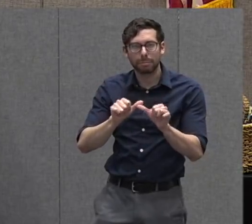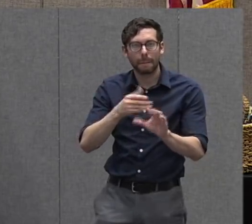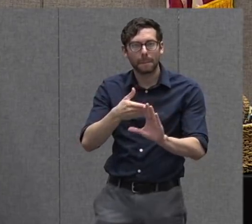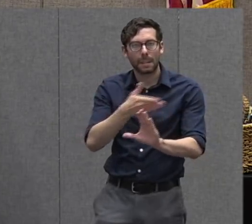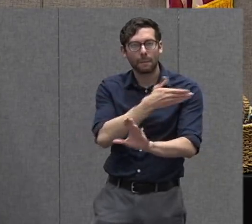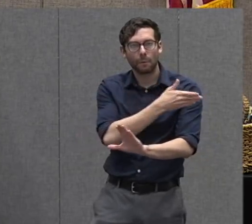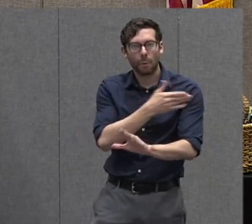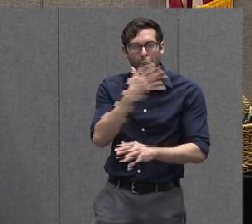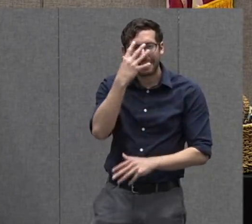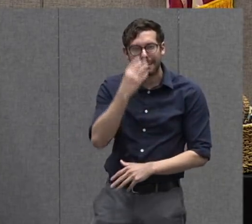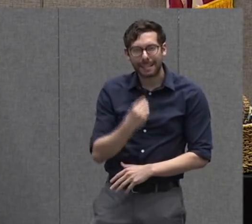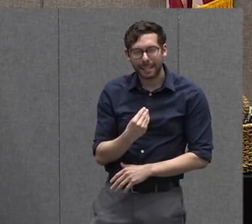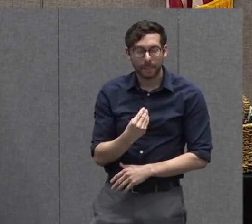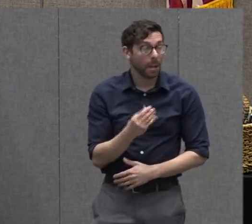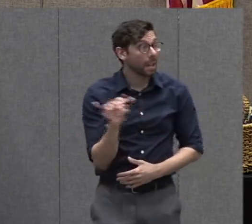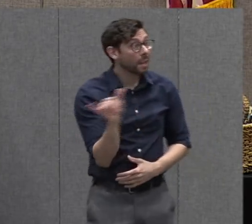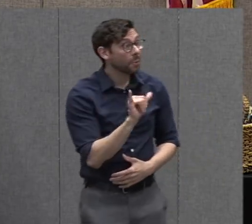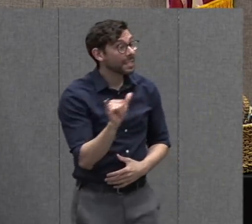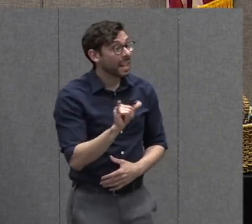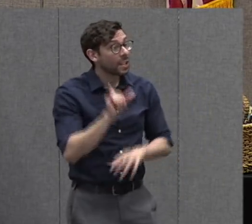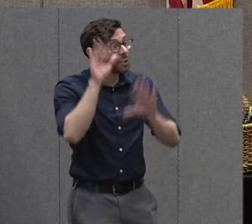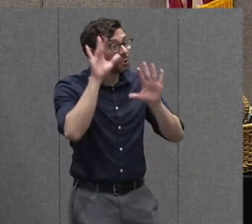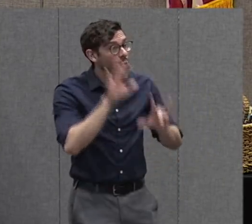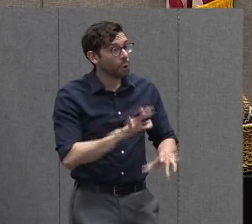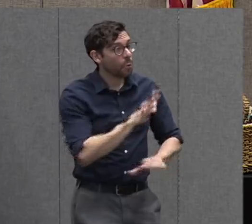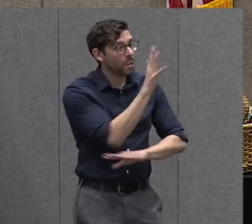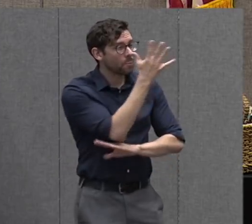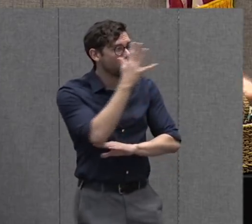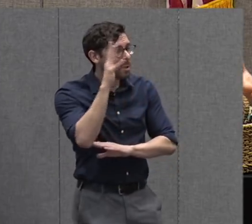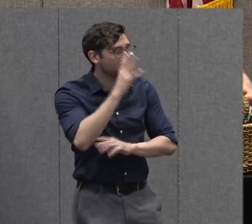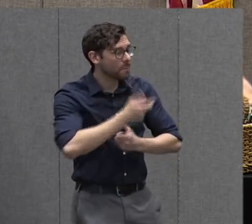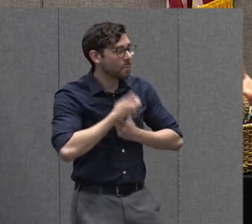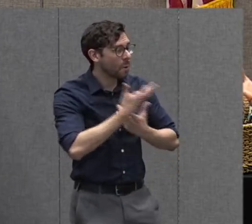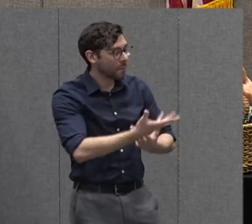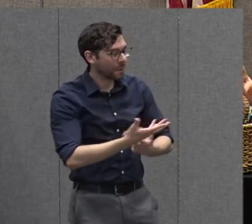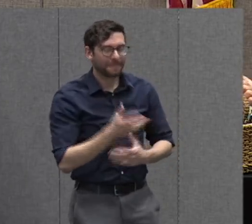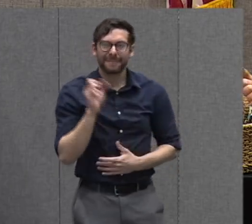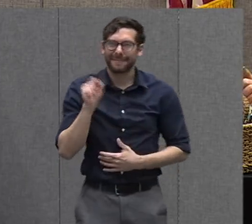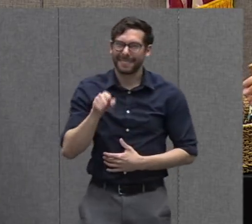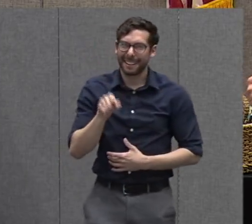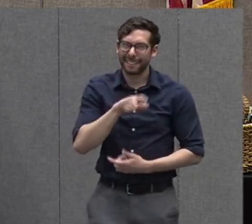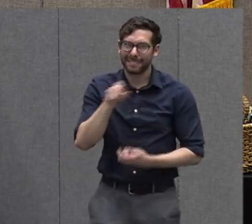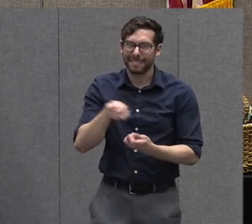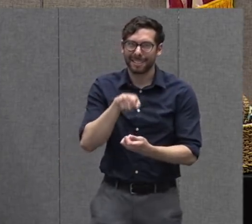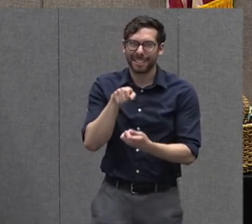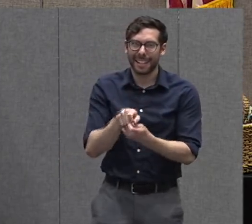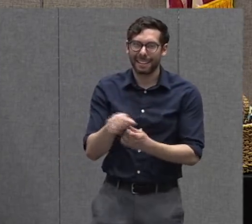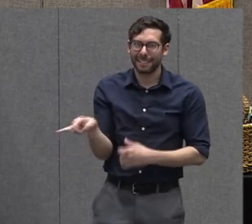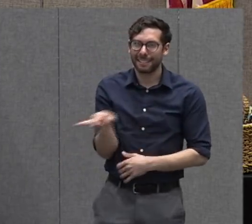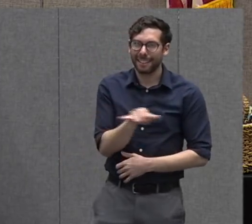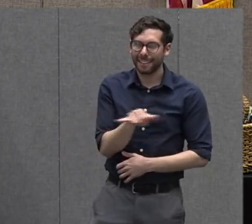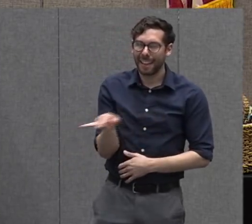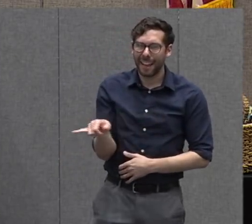[Miss Martindale] That was exactly like snowy woods poem. [Mr. R] How did I miss that? [Miss Martindale] So, what is great is Jack is using